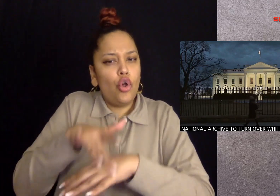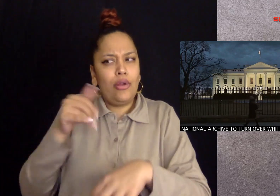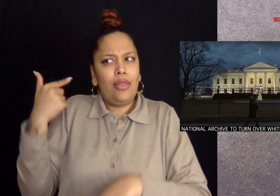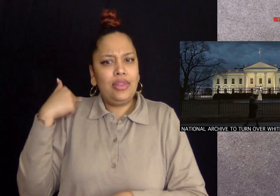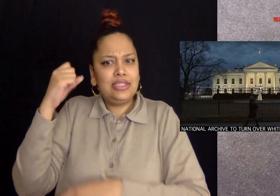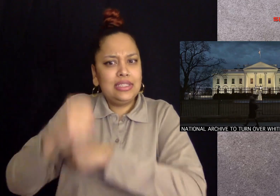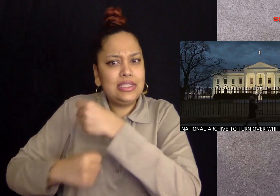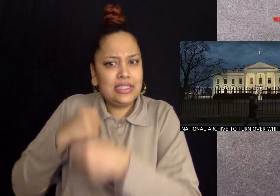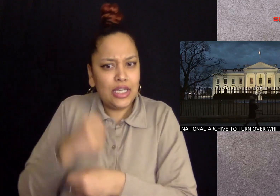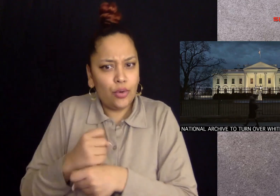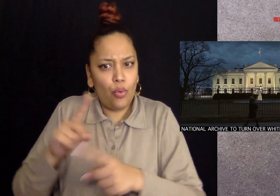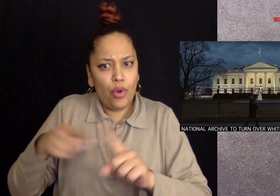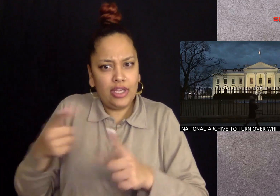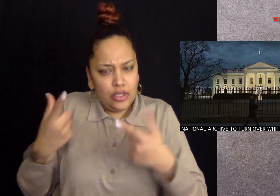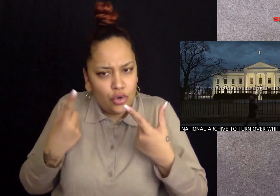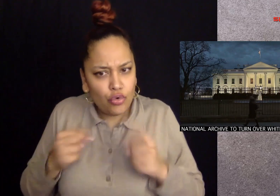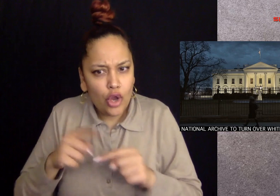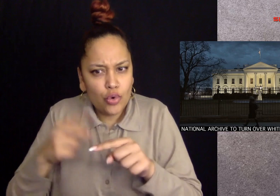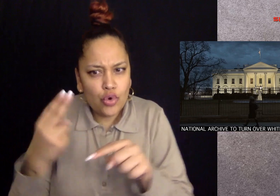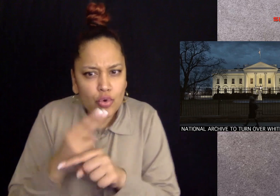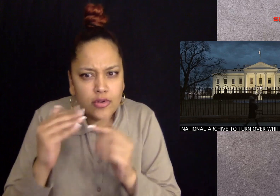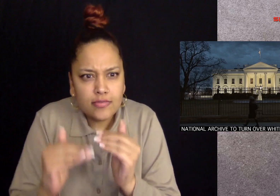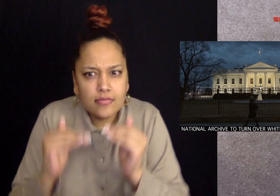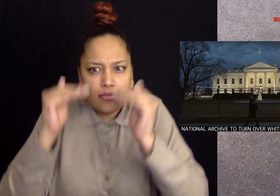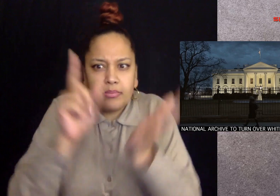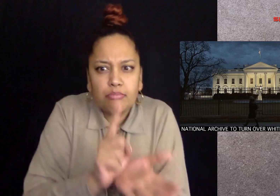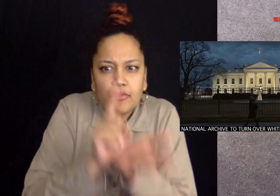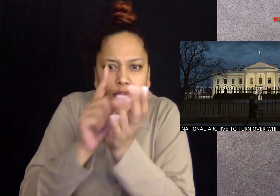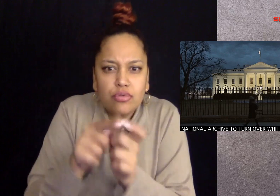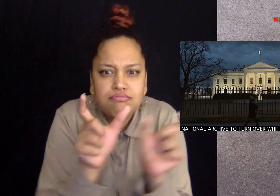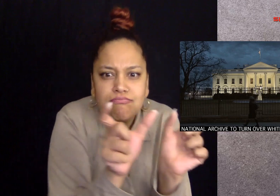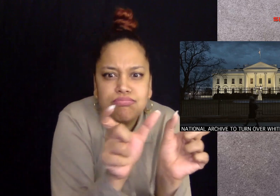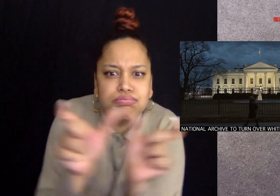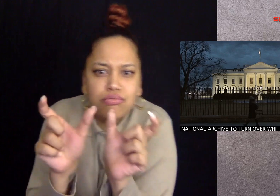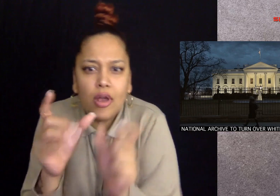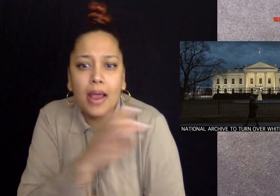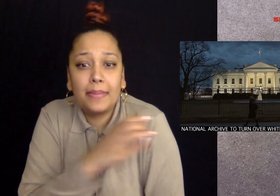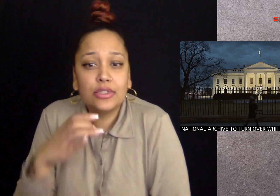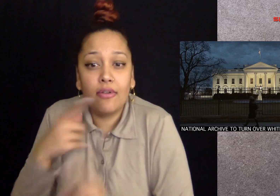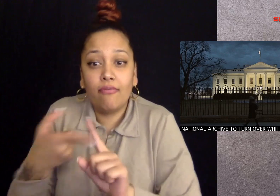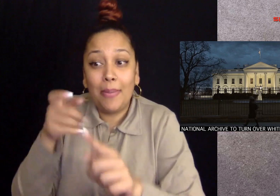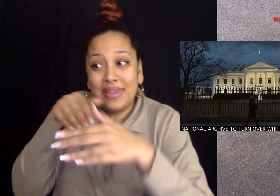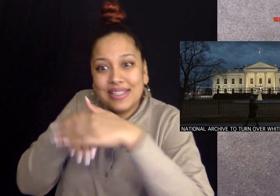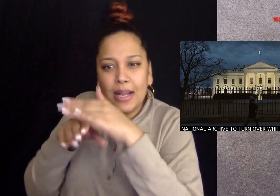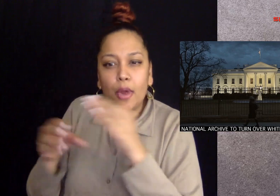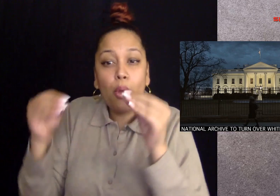at the Supreme Court level earlier this year when he tried to use executive privilege to